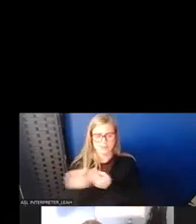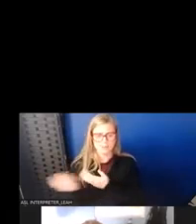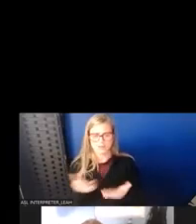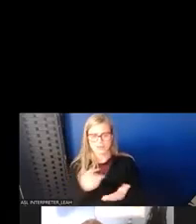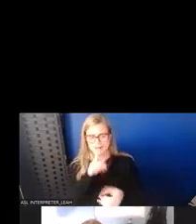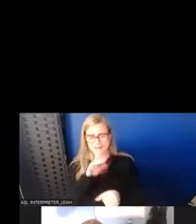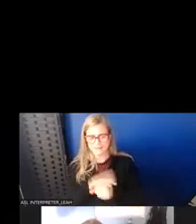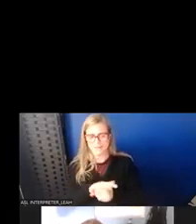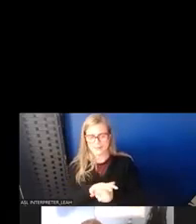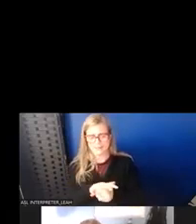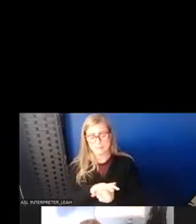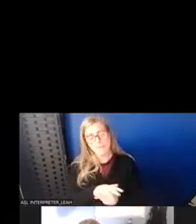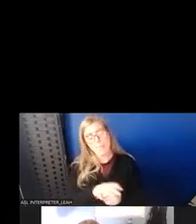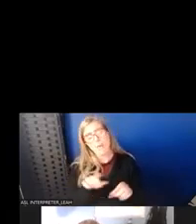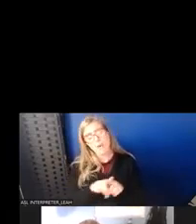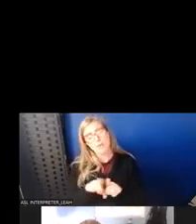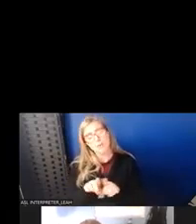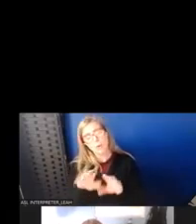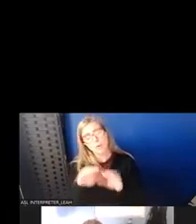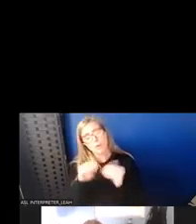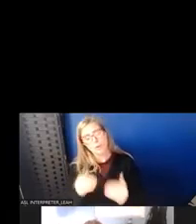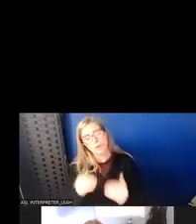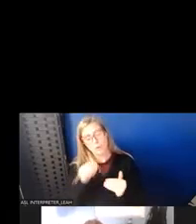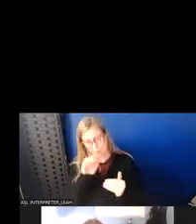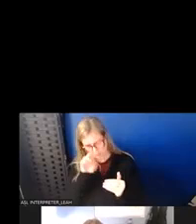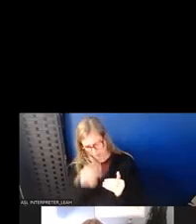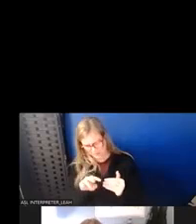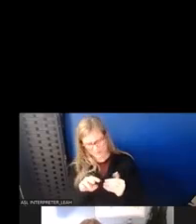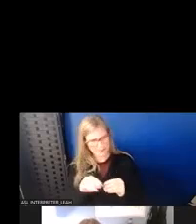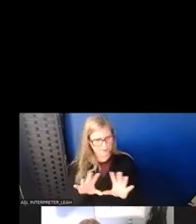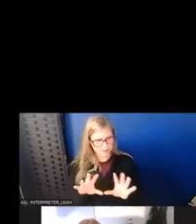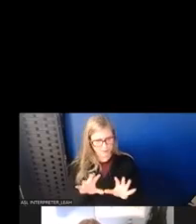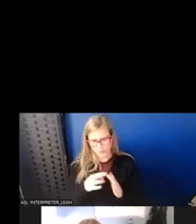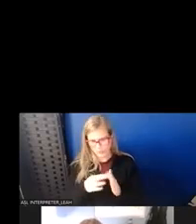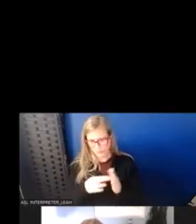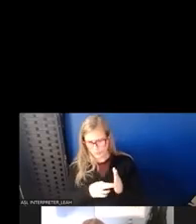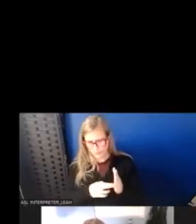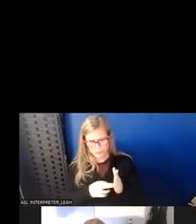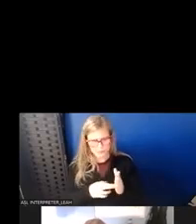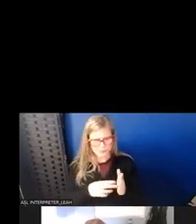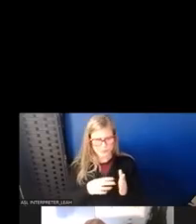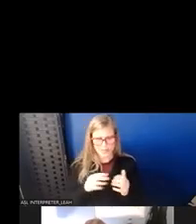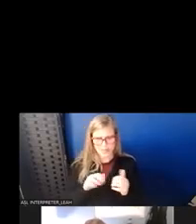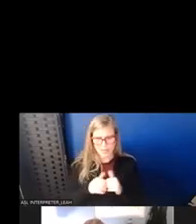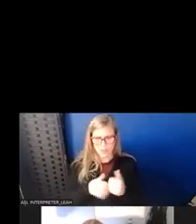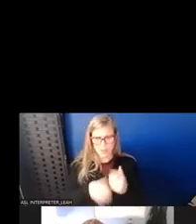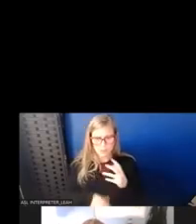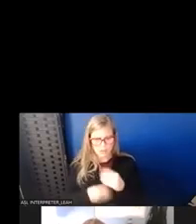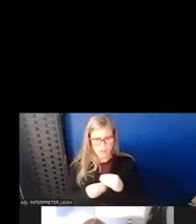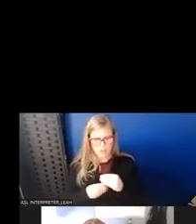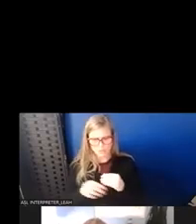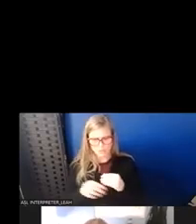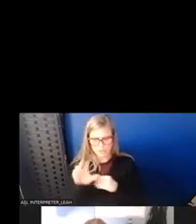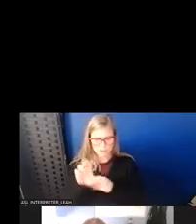Also, if you look at some other things like do people have clear rules? Do they know that how they can contribute, how their expertise is important?